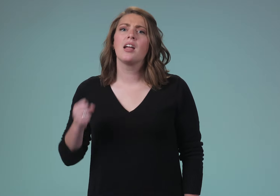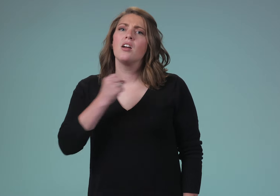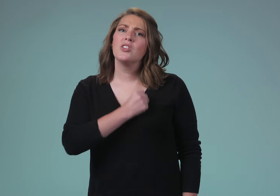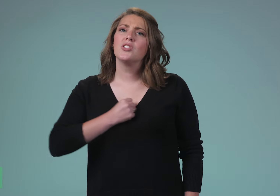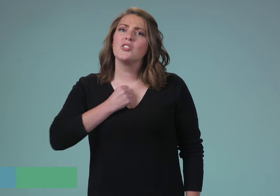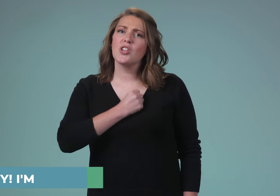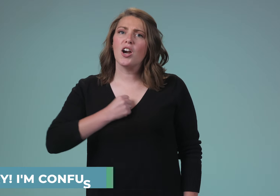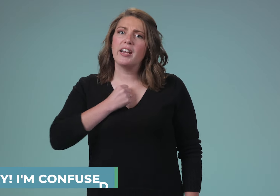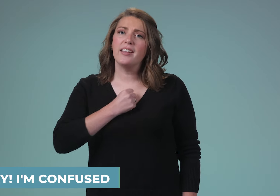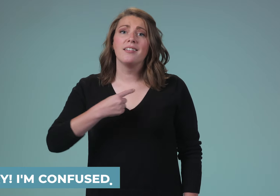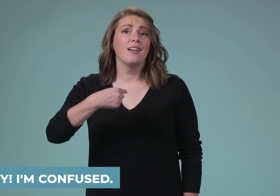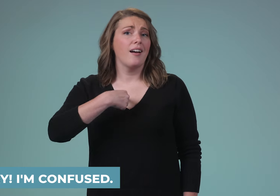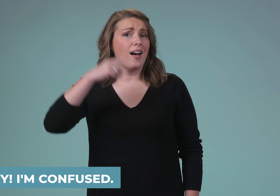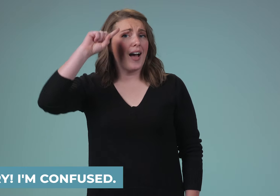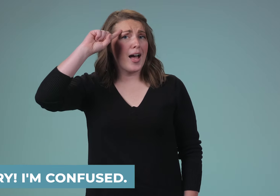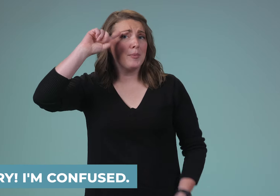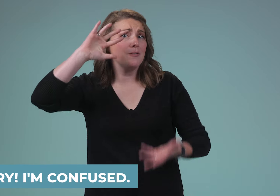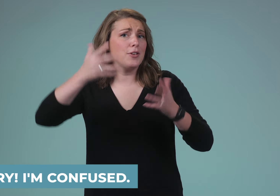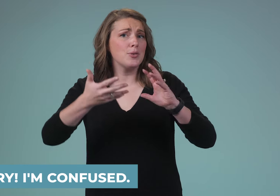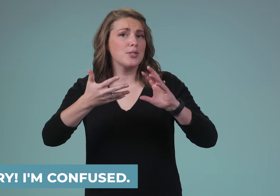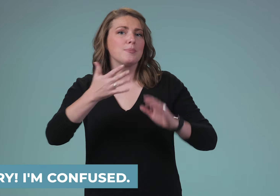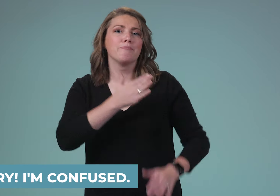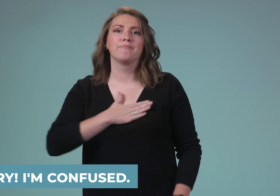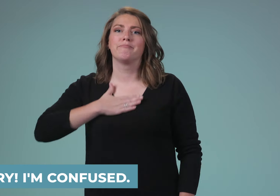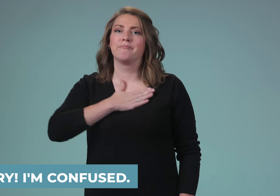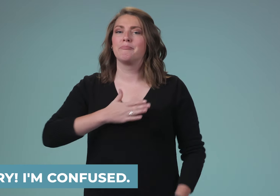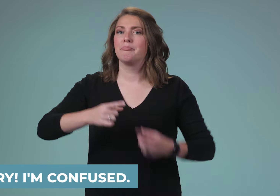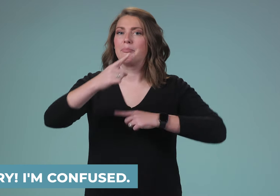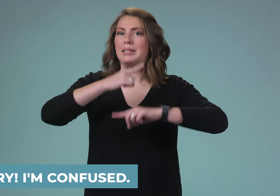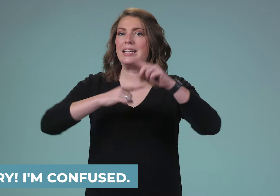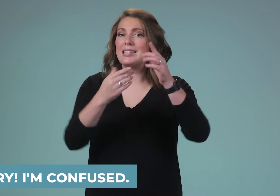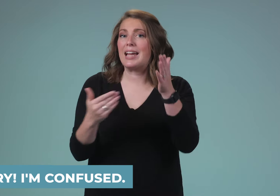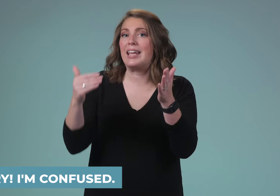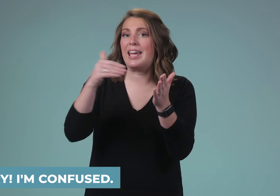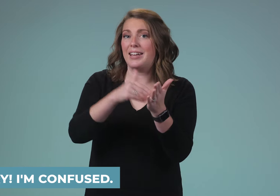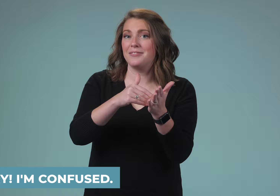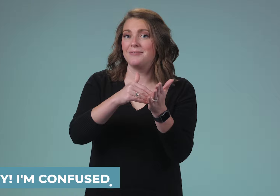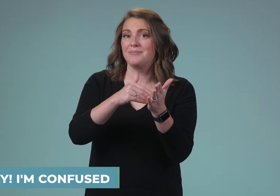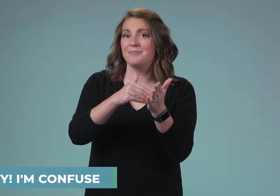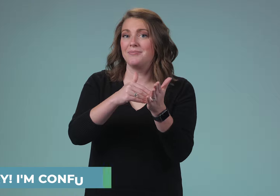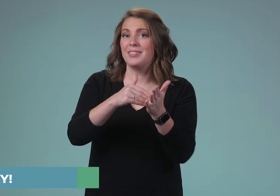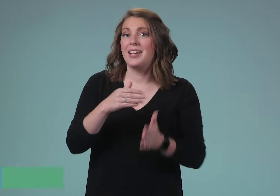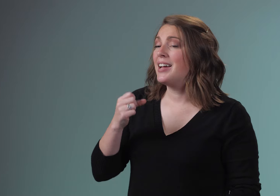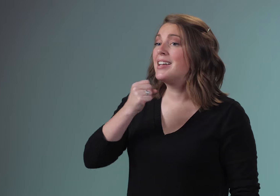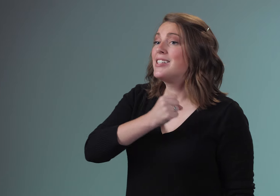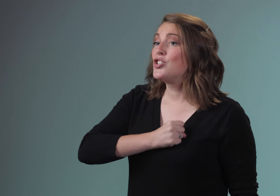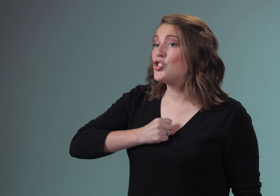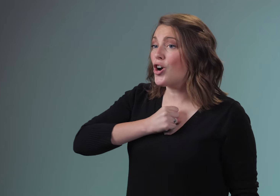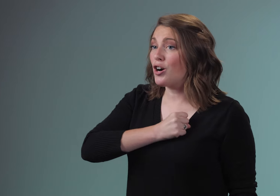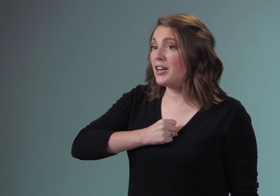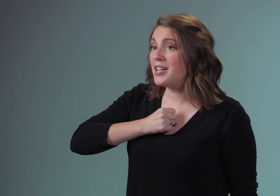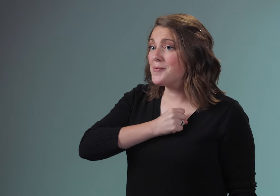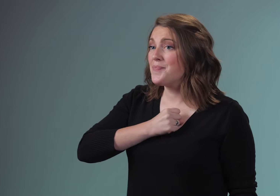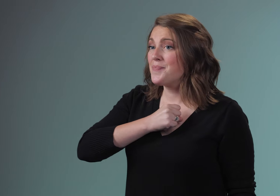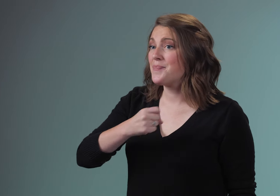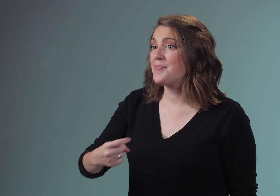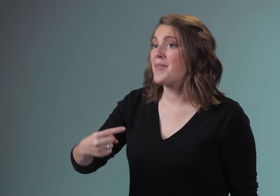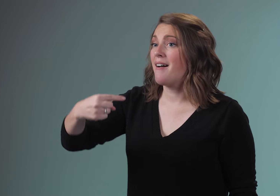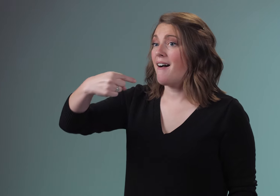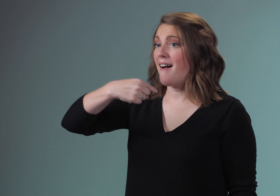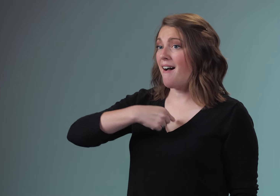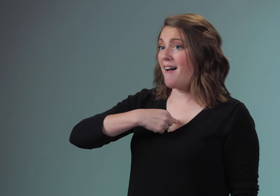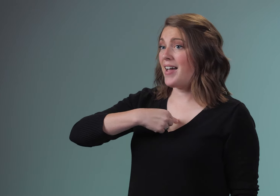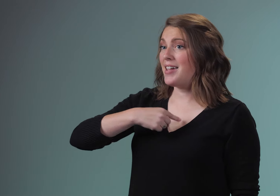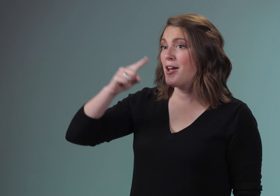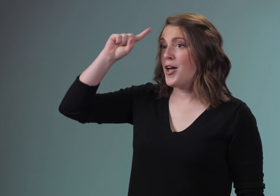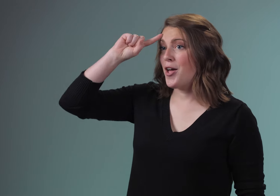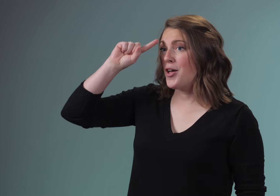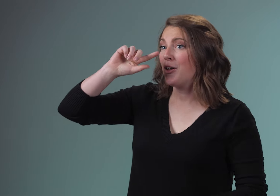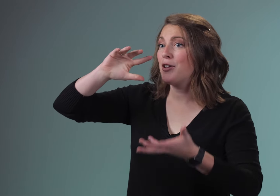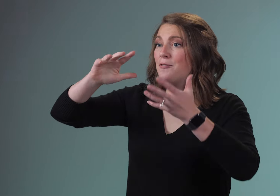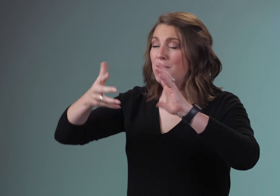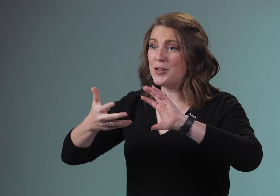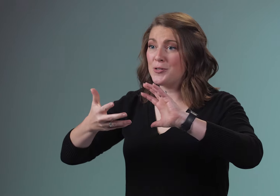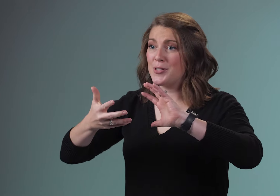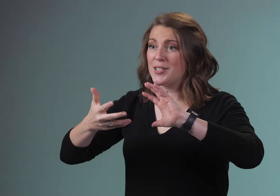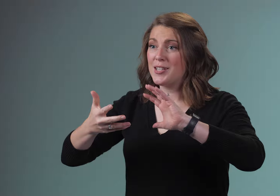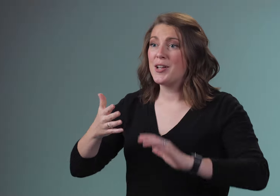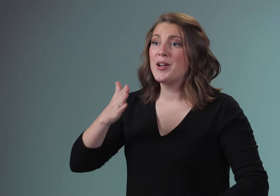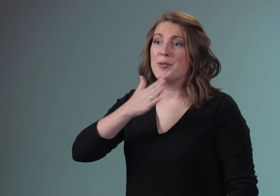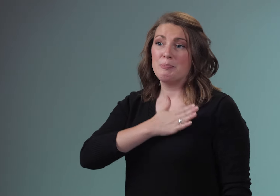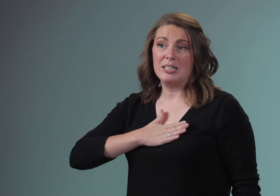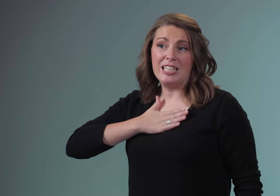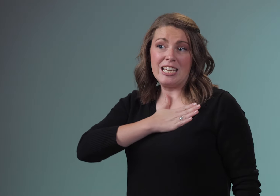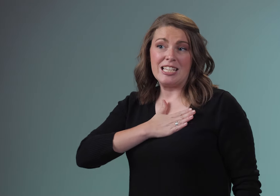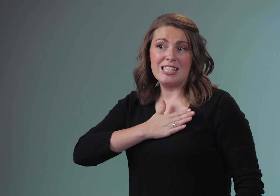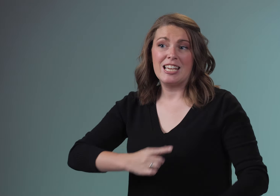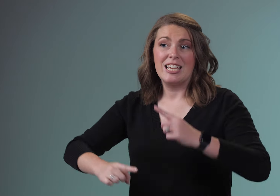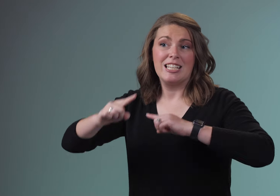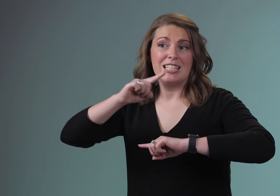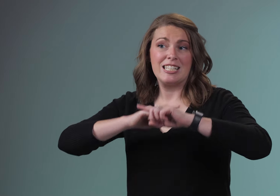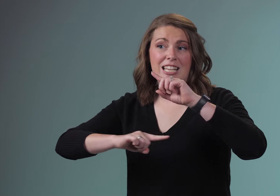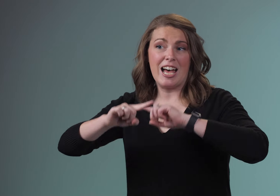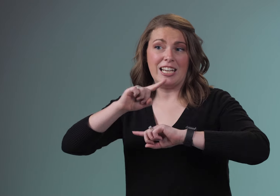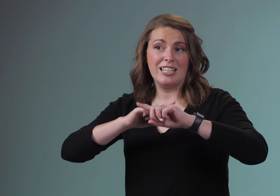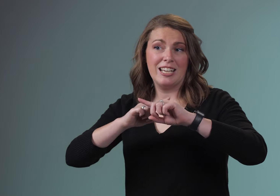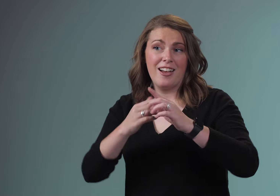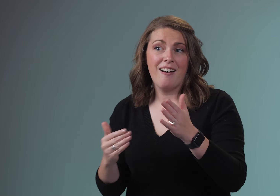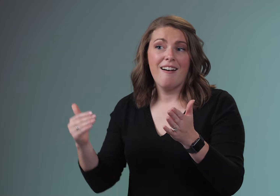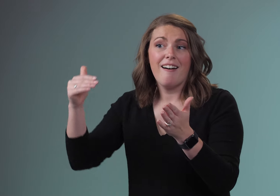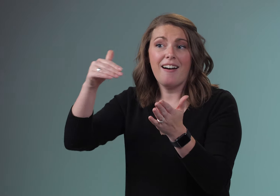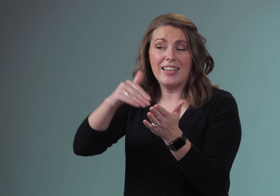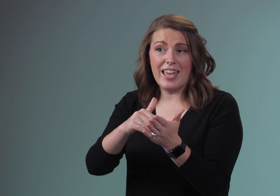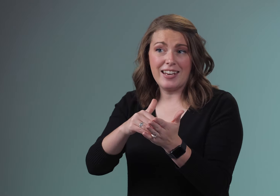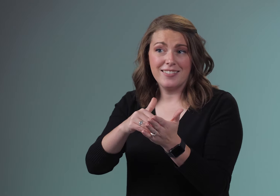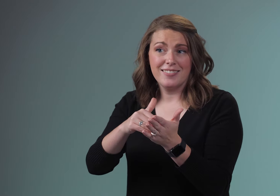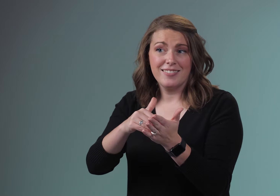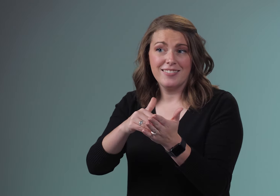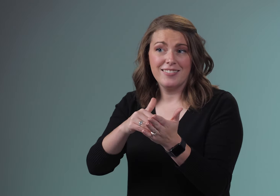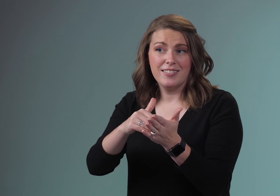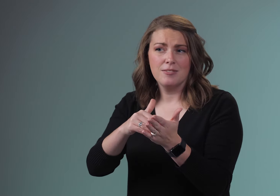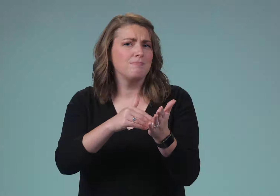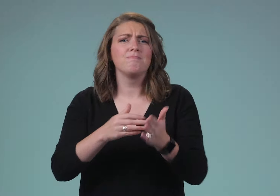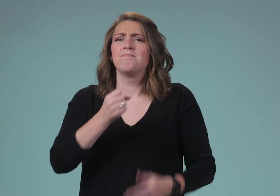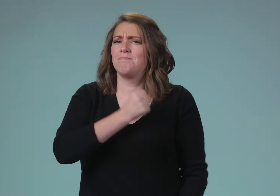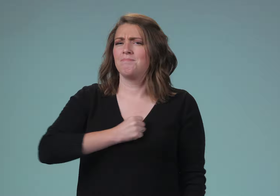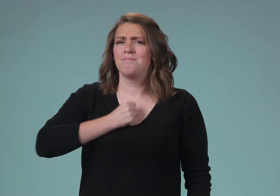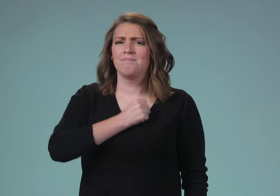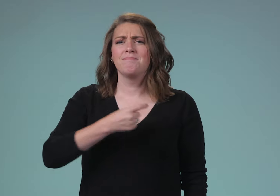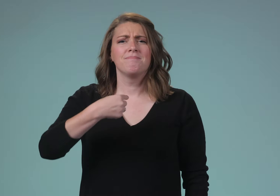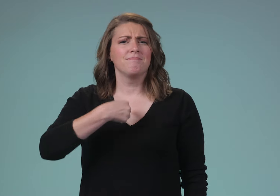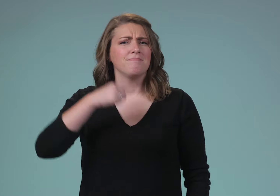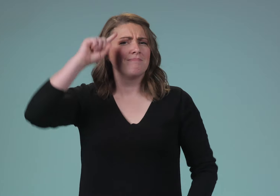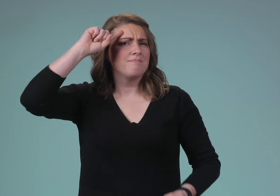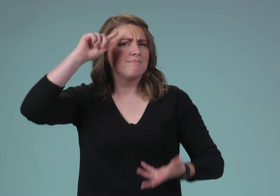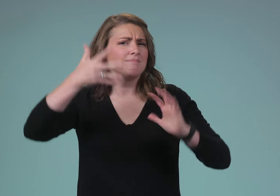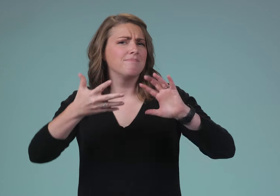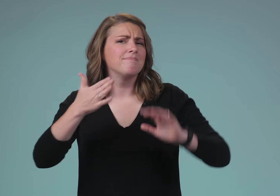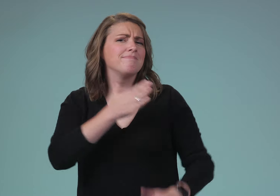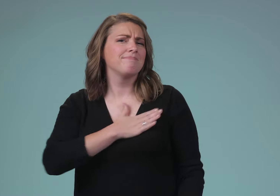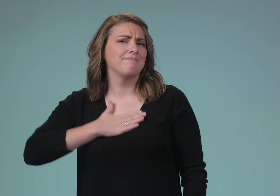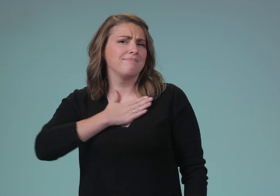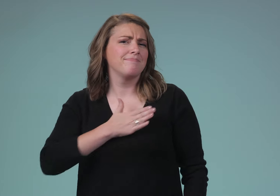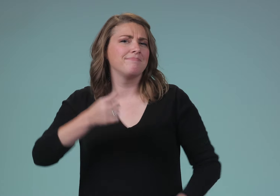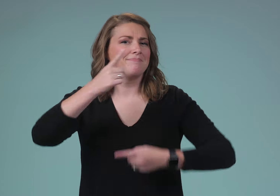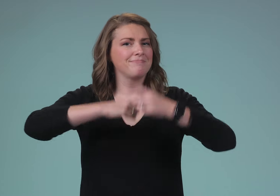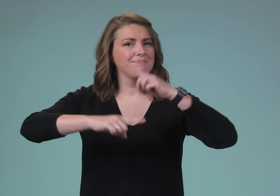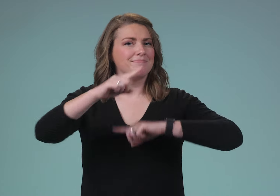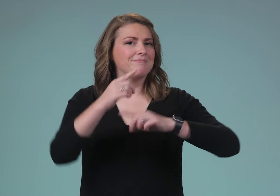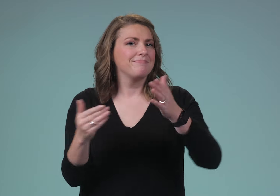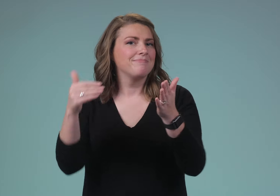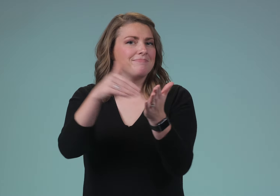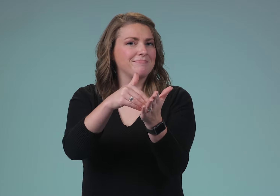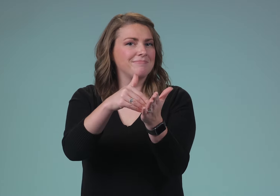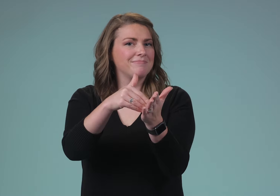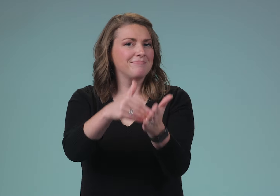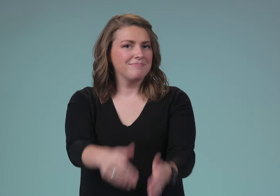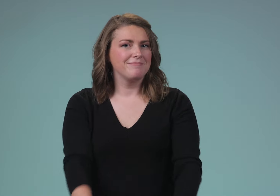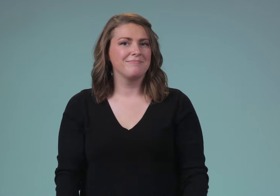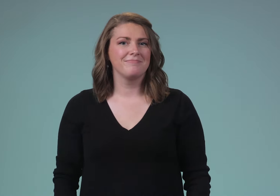Sorry I'm confused, please sign again. 'Sorry, I confused please sign again.'